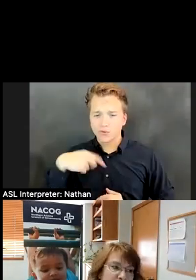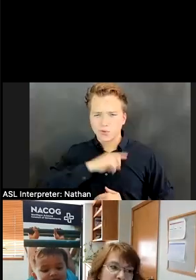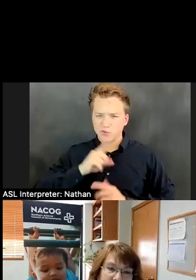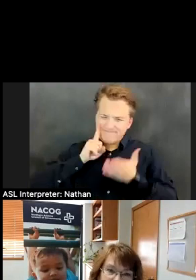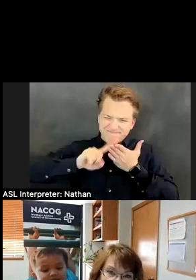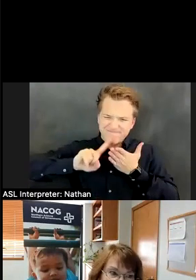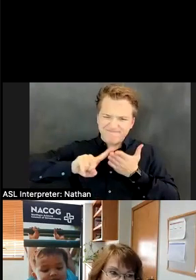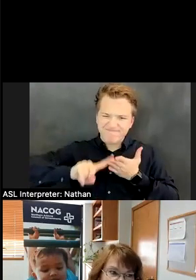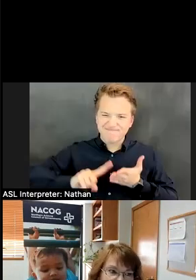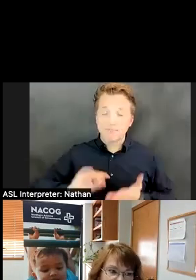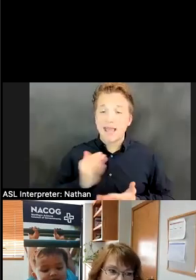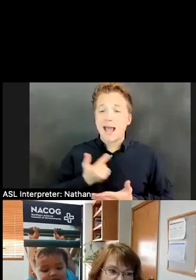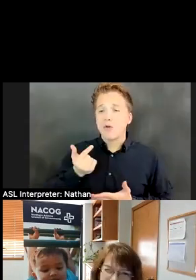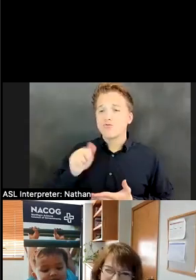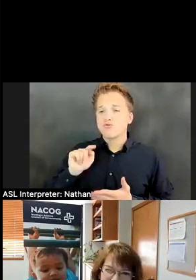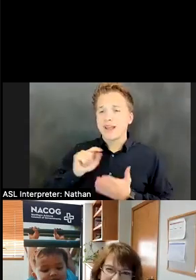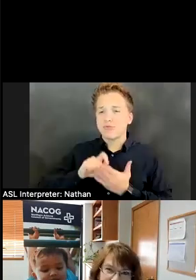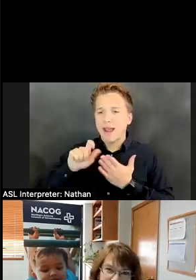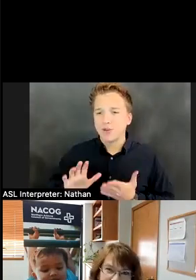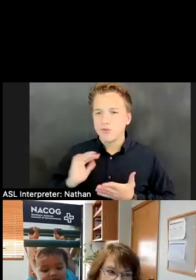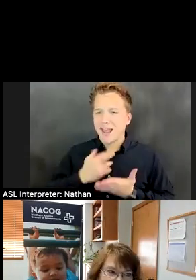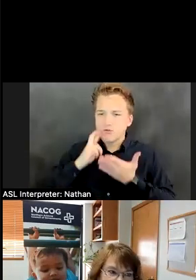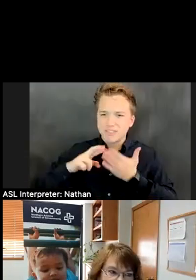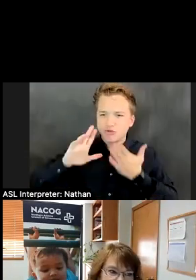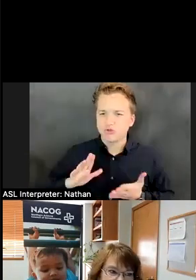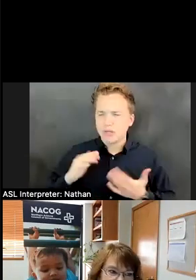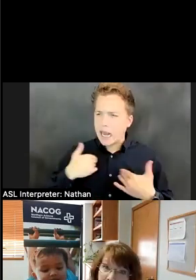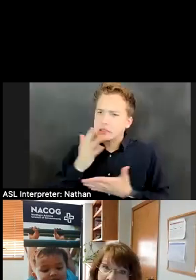Our grant writer and researcher had a bit of background in logic models, and he began